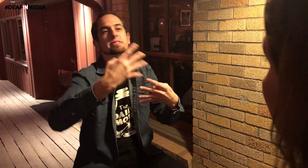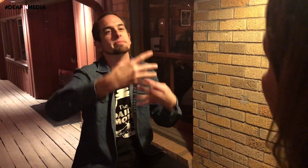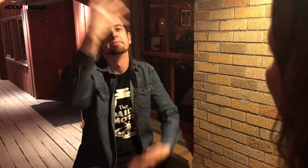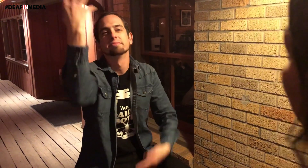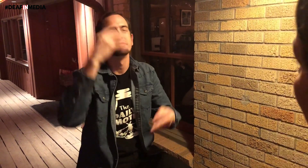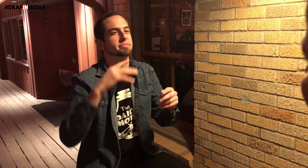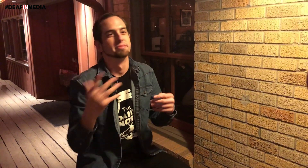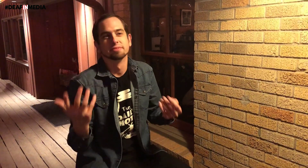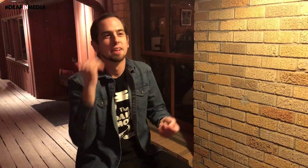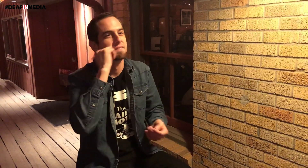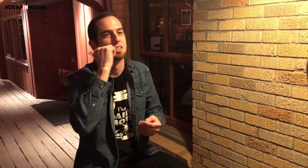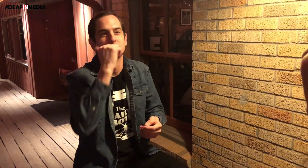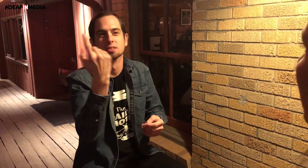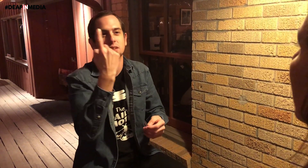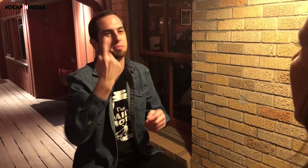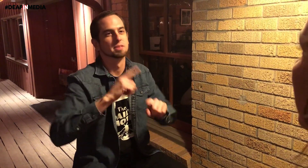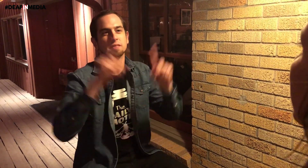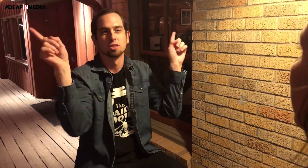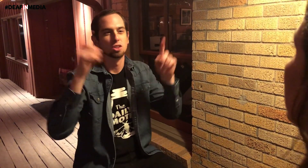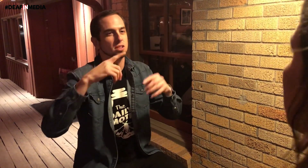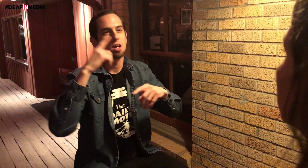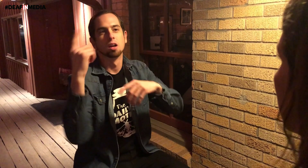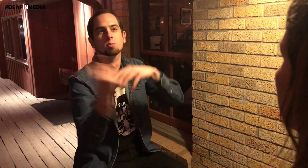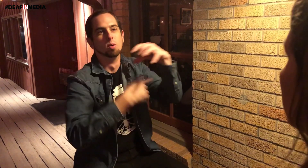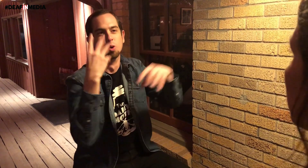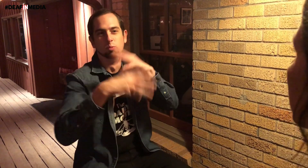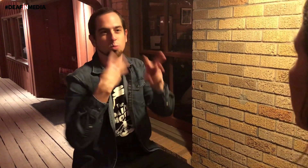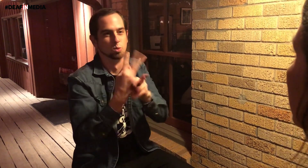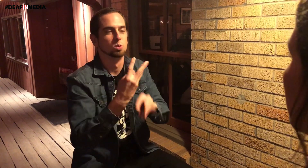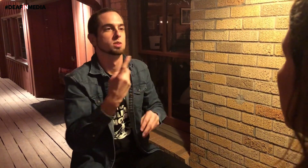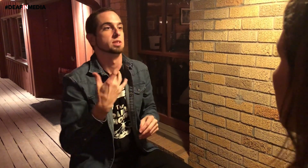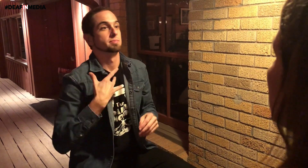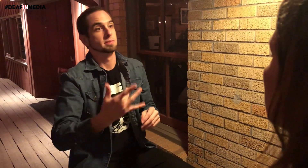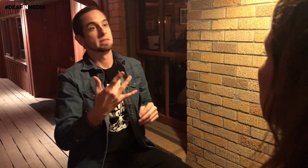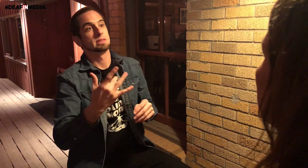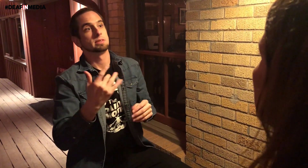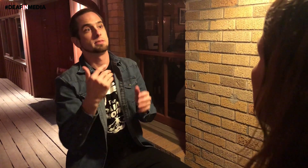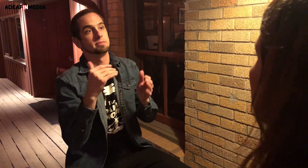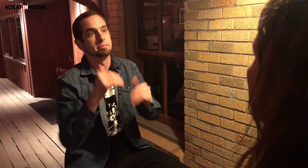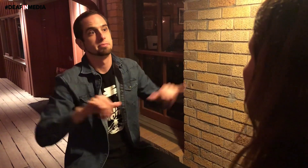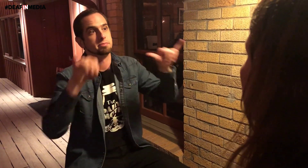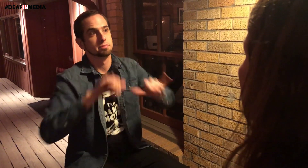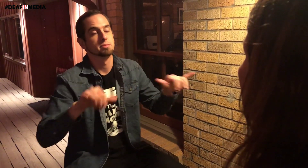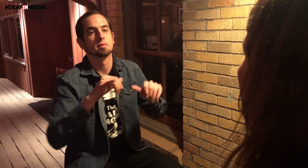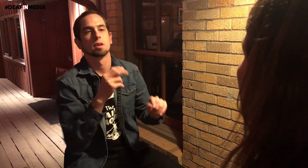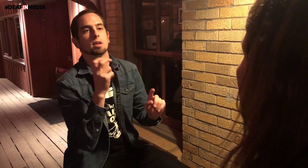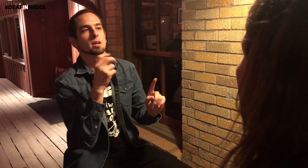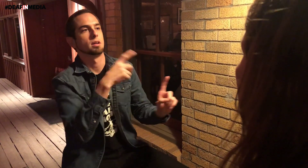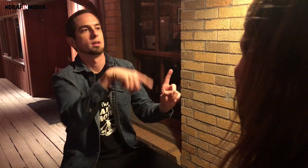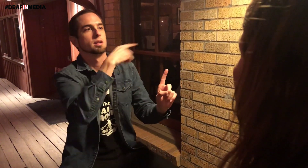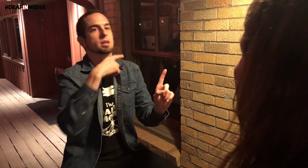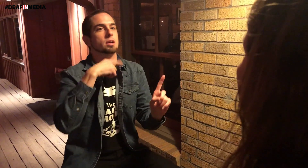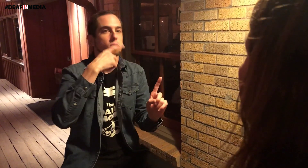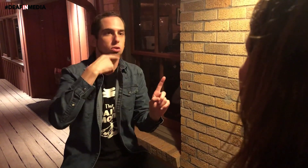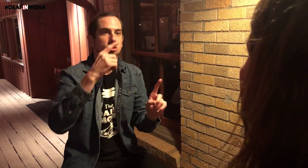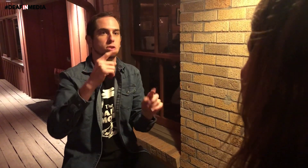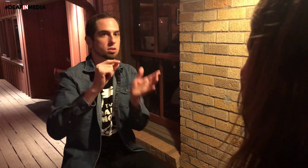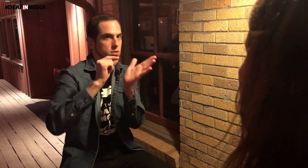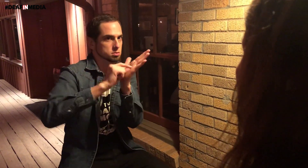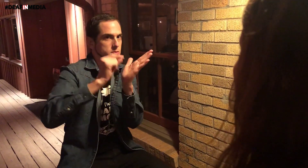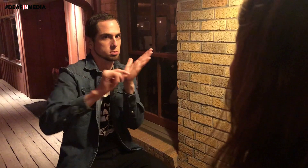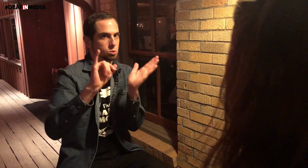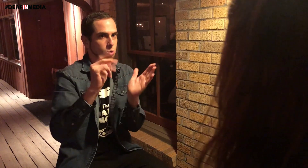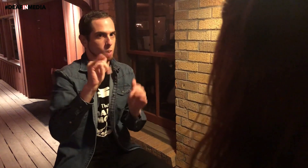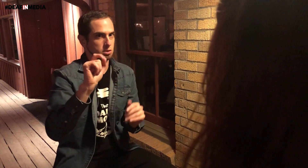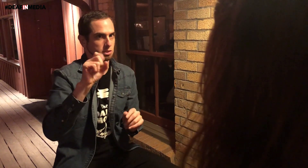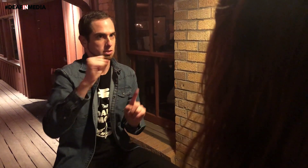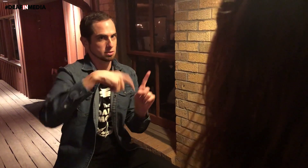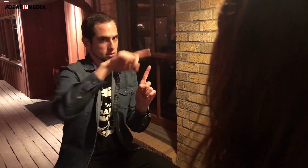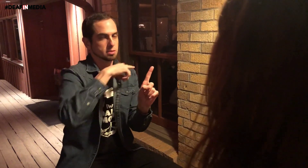going on, around the world. One thing I see over and over again from hearing journalists